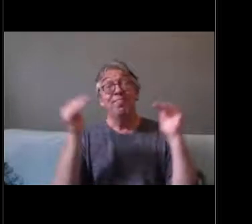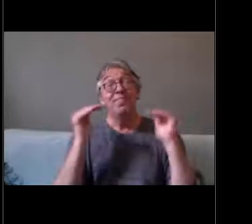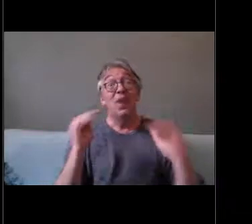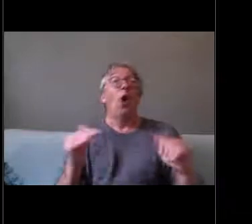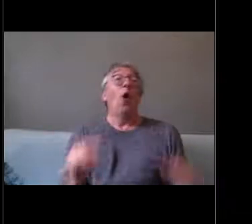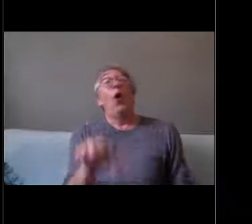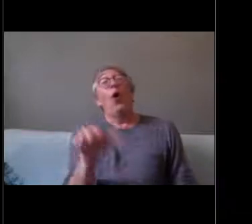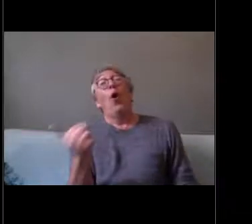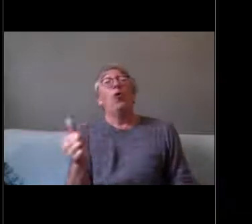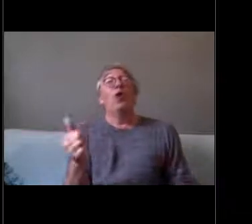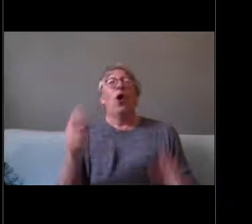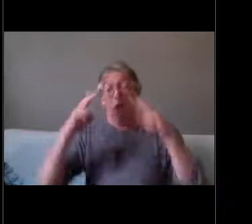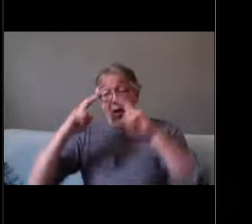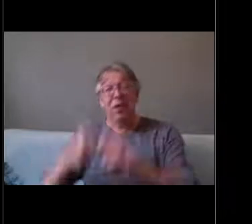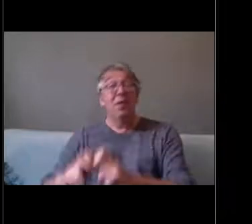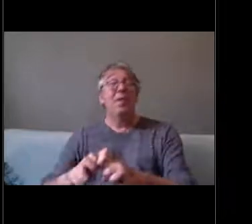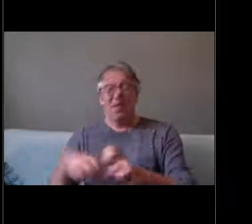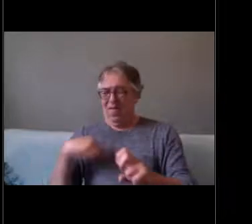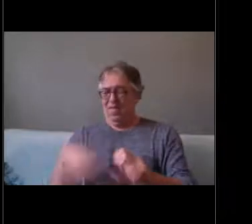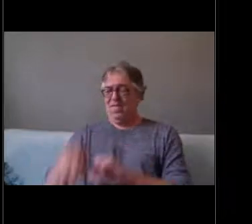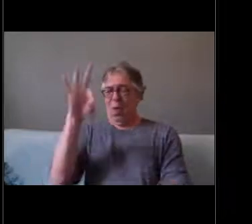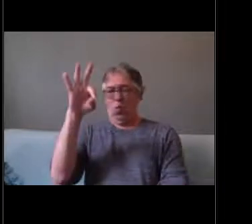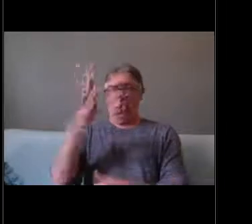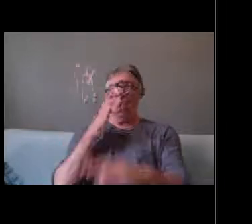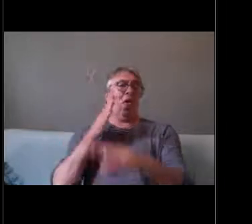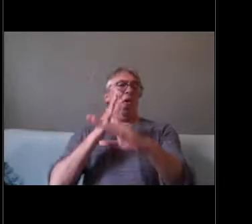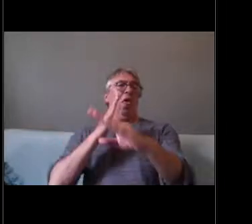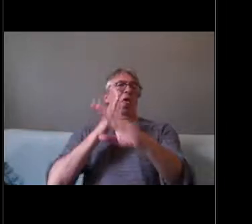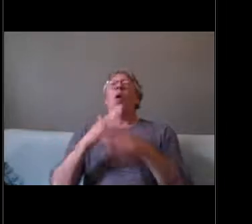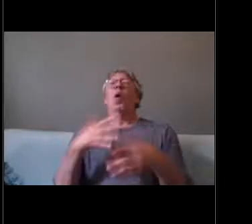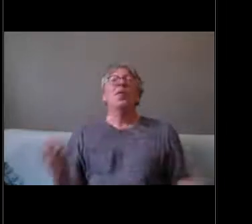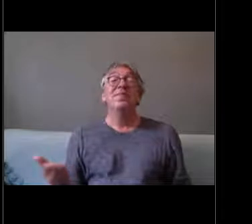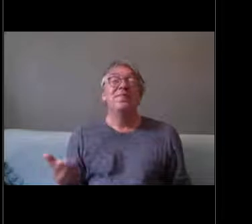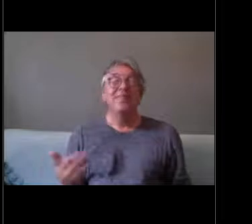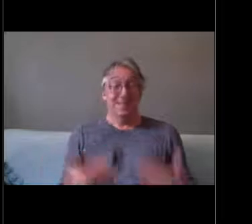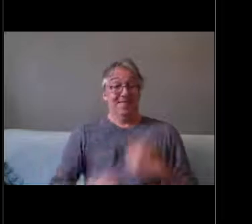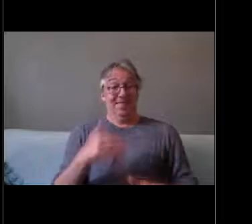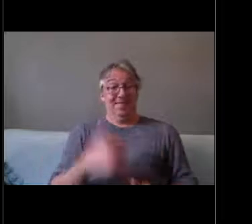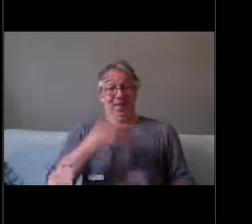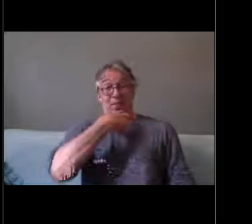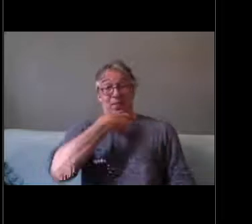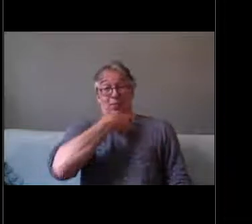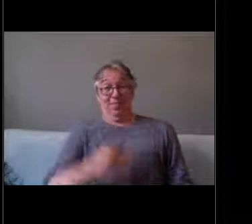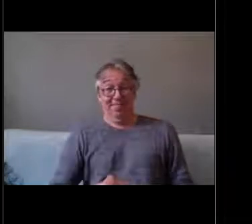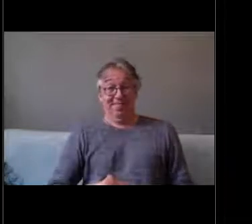It's linked to an increased expense to organise inclusive volunteerism.